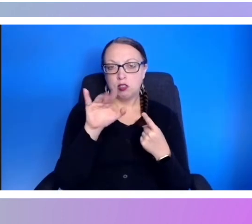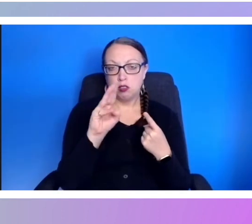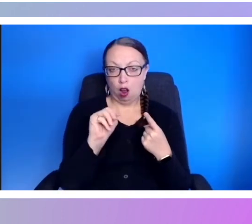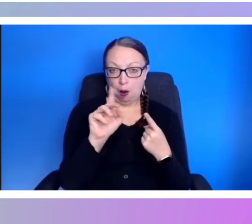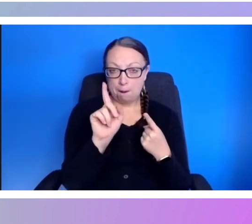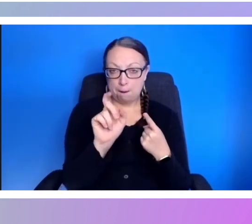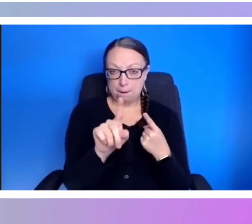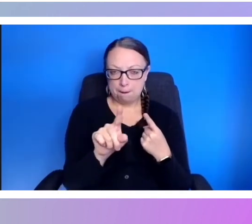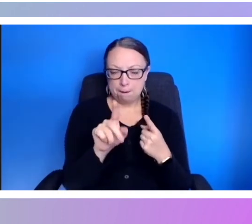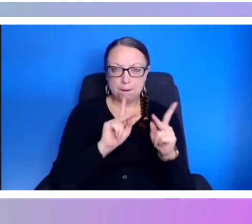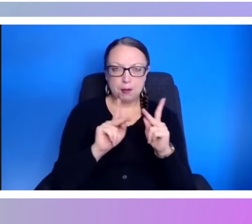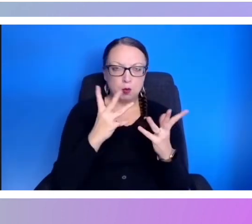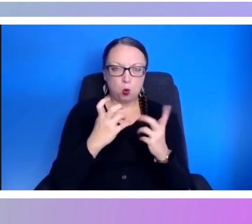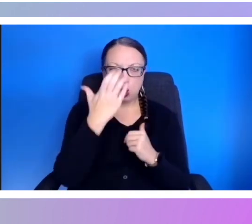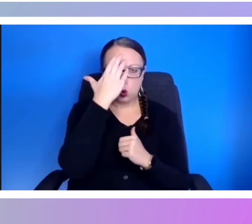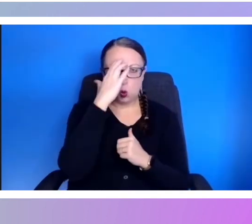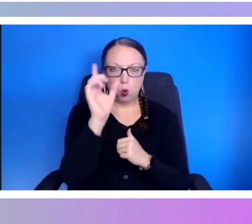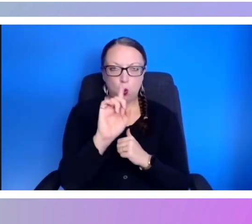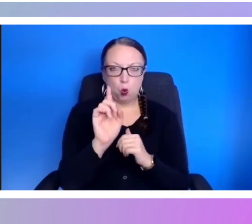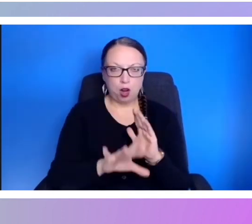folks wanna know where they can find your comics?